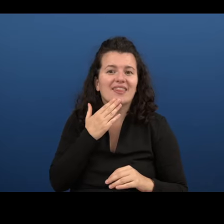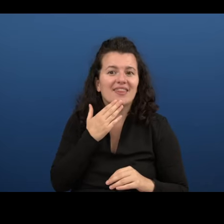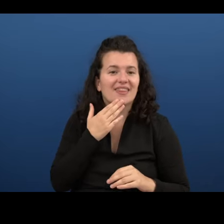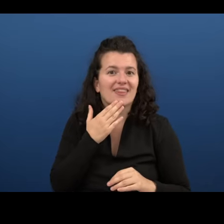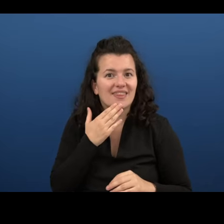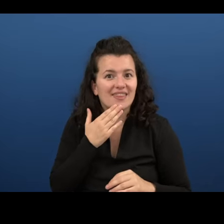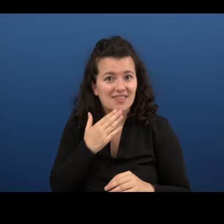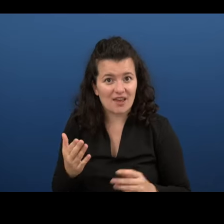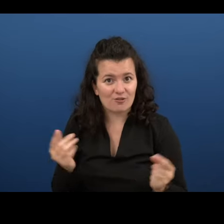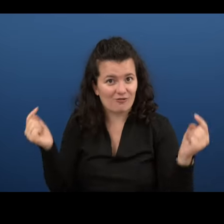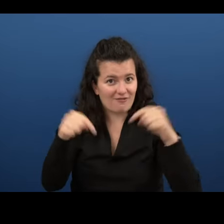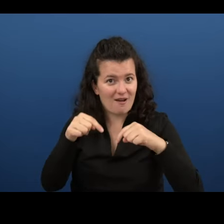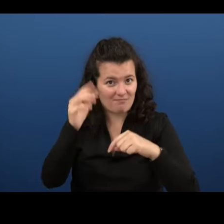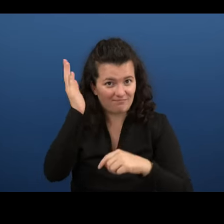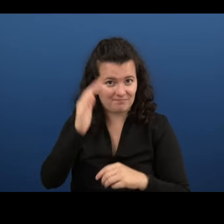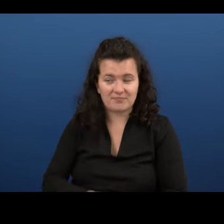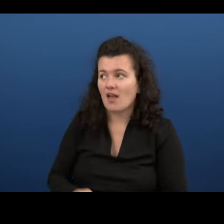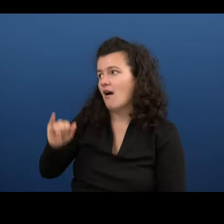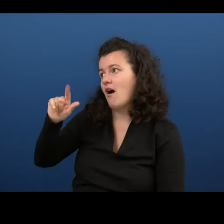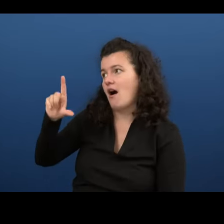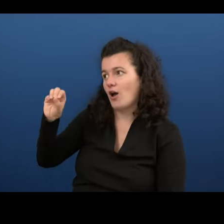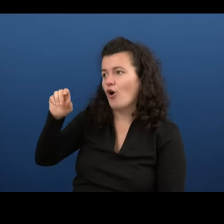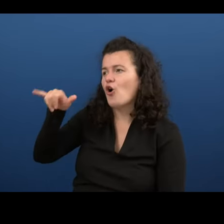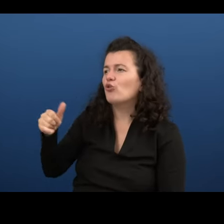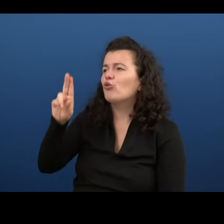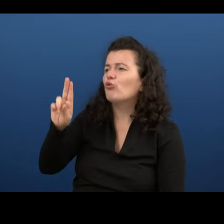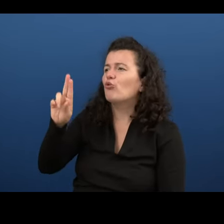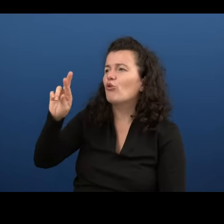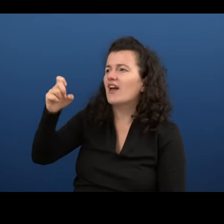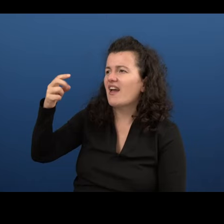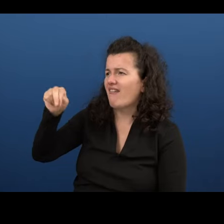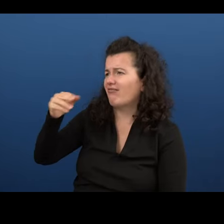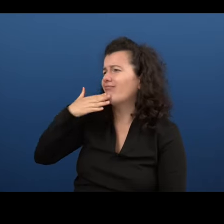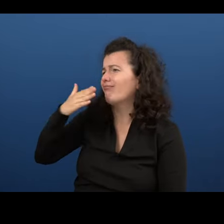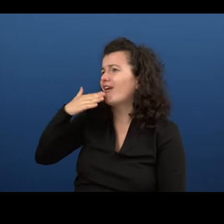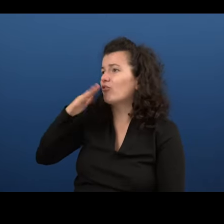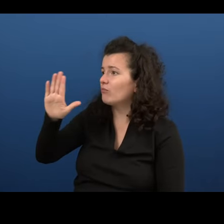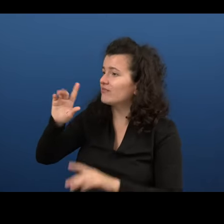as to the Aiello and two year good Mensa and his team for the excellent initiative that